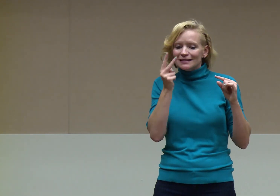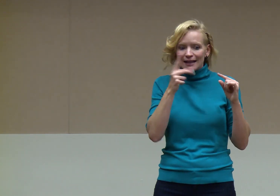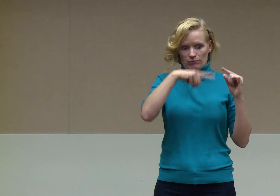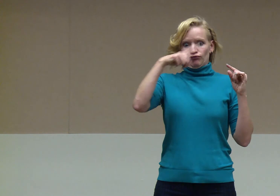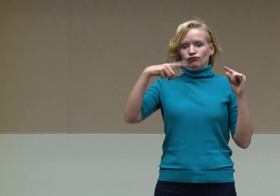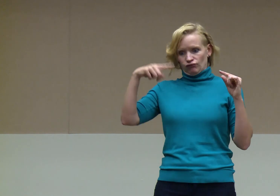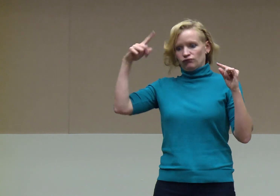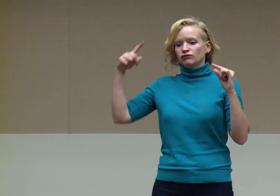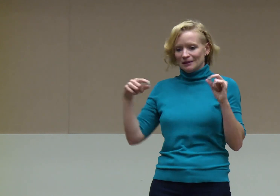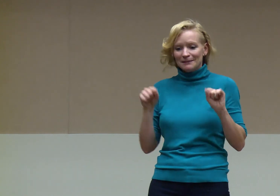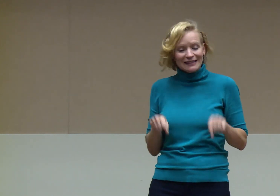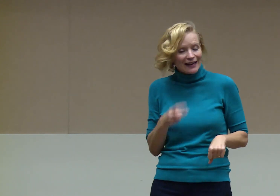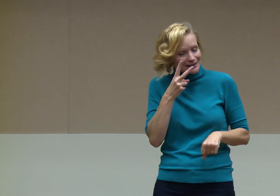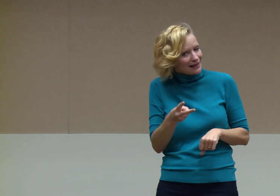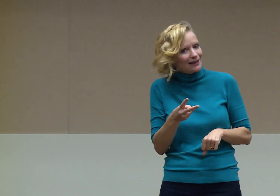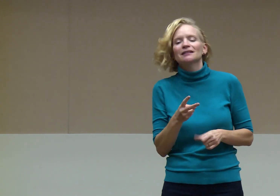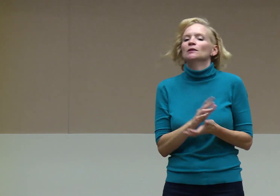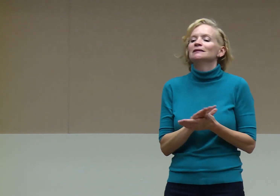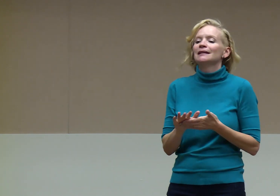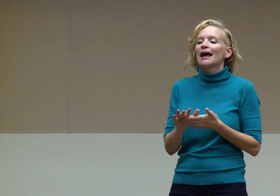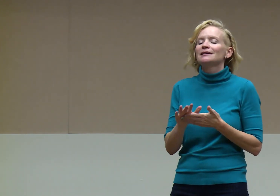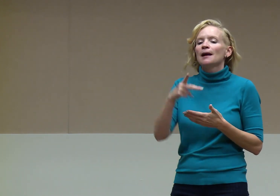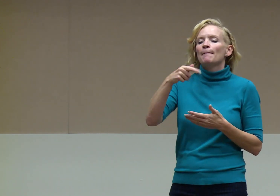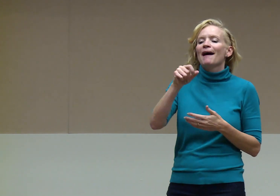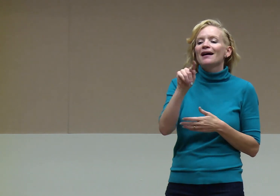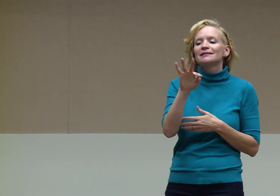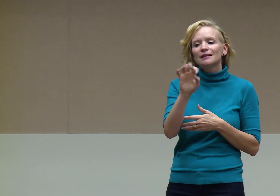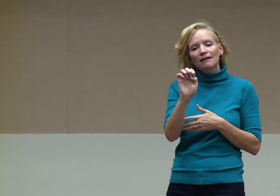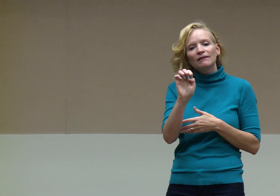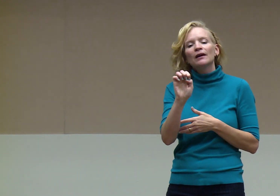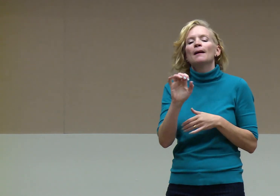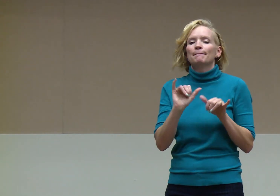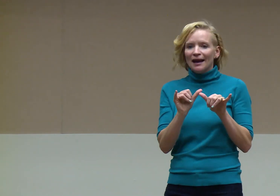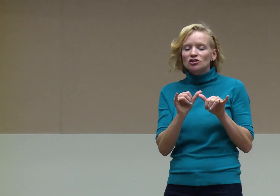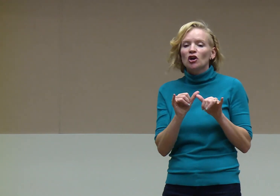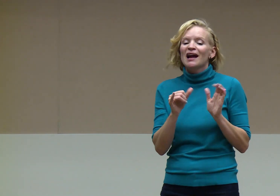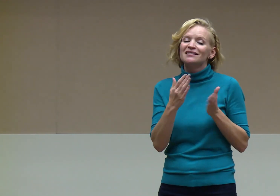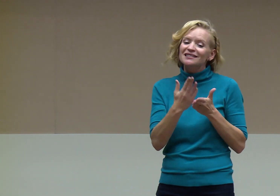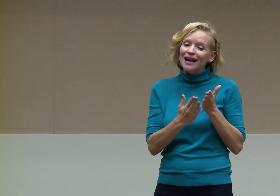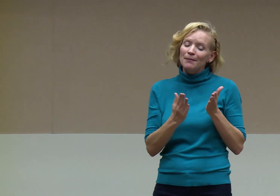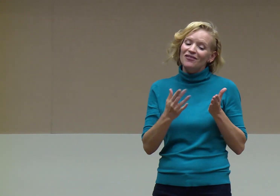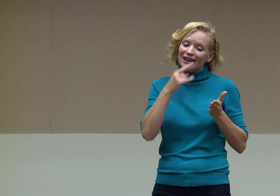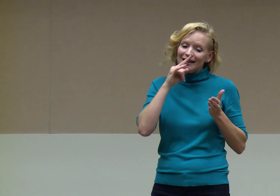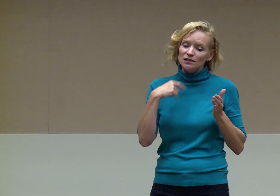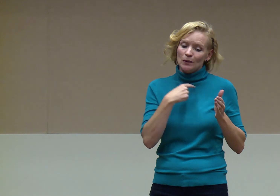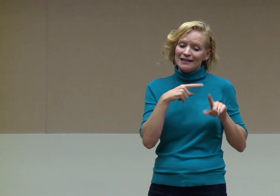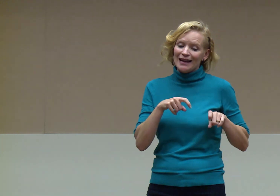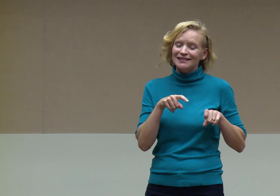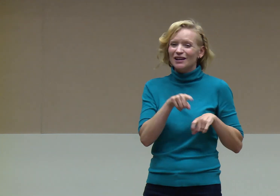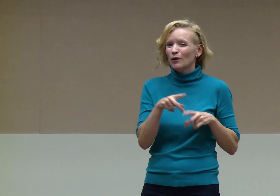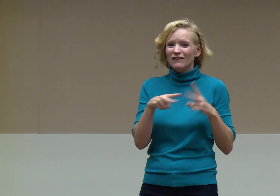If you see quite a spike or, you know, if it spikes, you can see it very clearly.